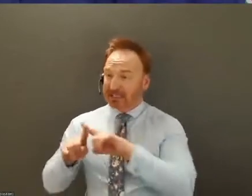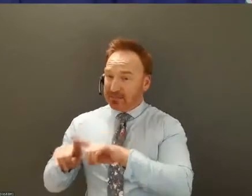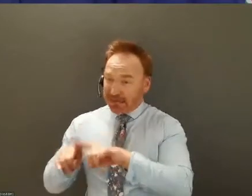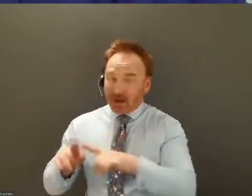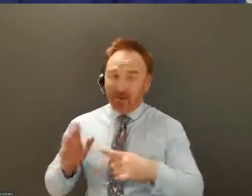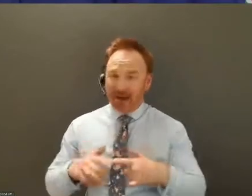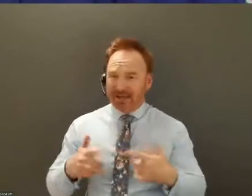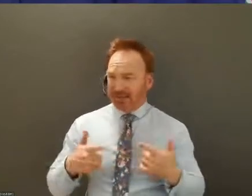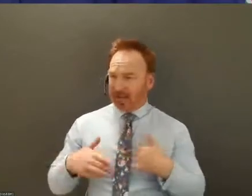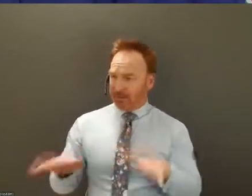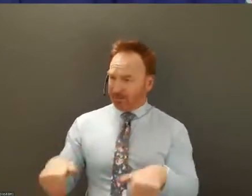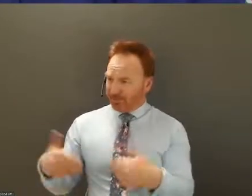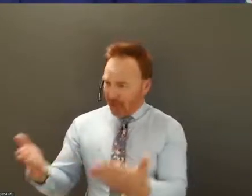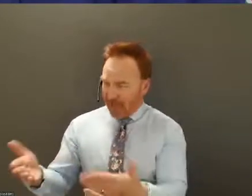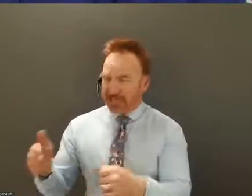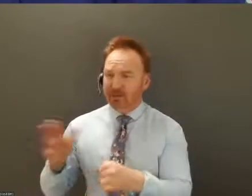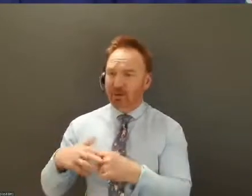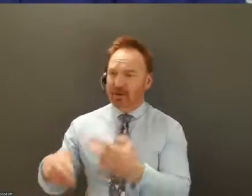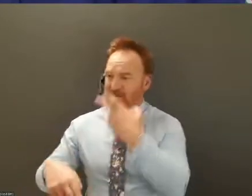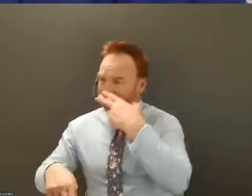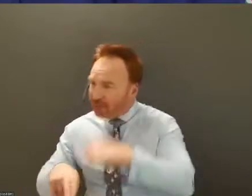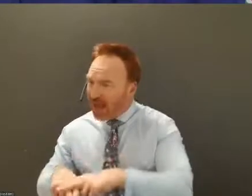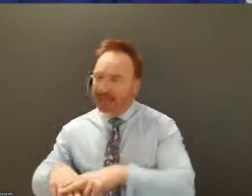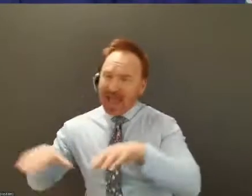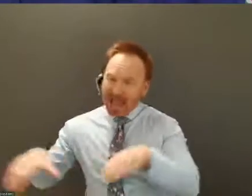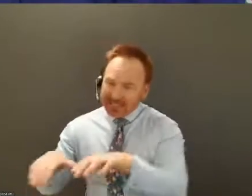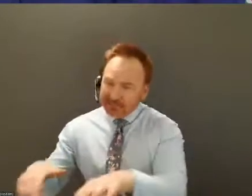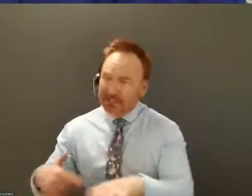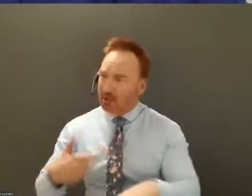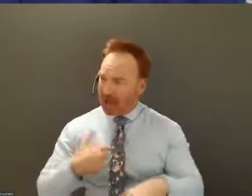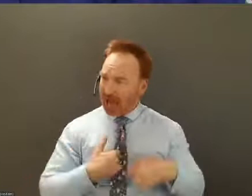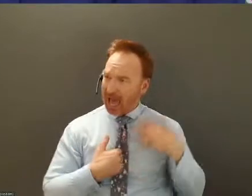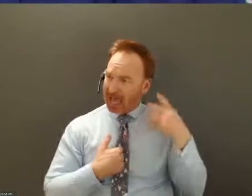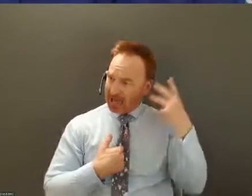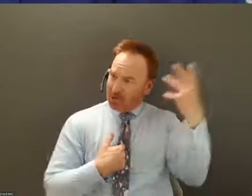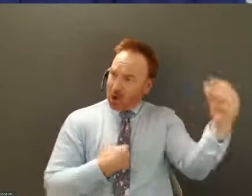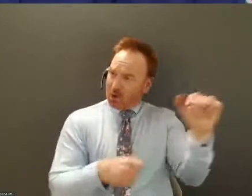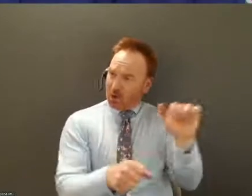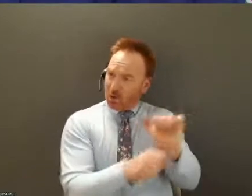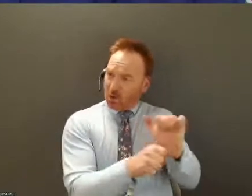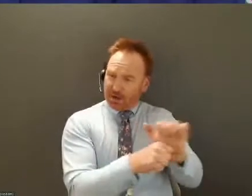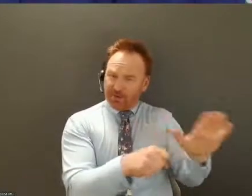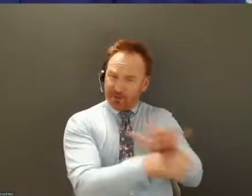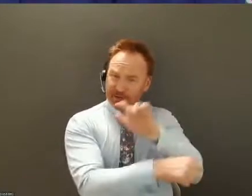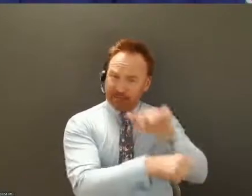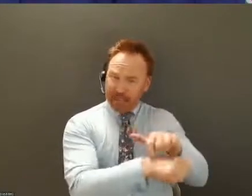able to be offered modernity for their second shot. We are now confident that the